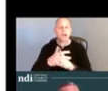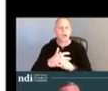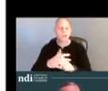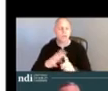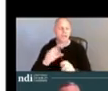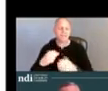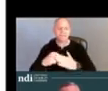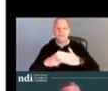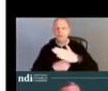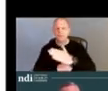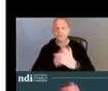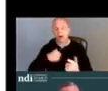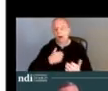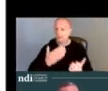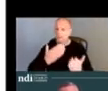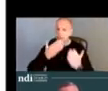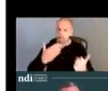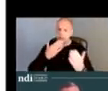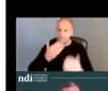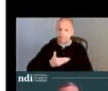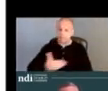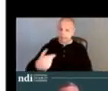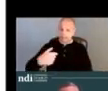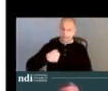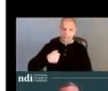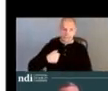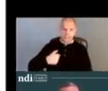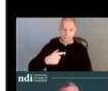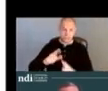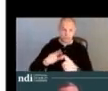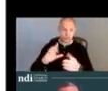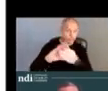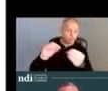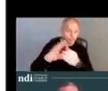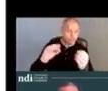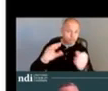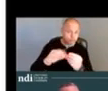very grateful that they invited me to be able to say a few words on financial education.